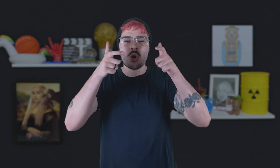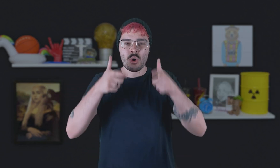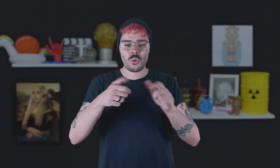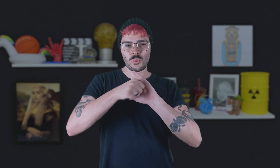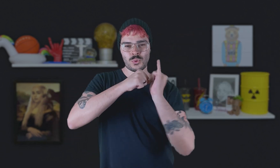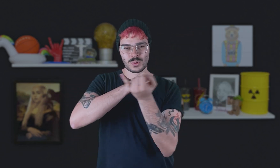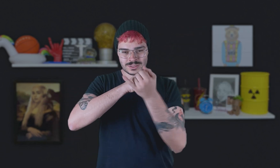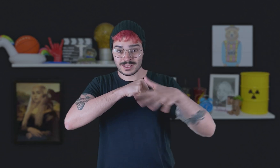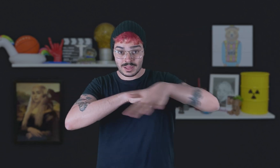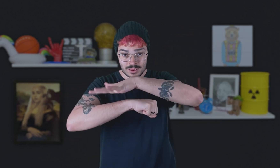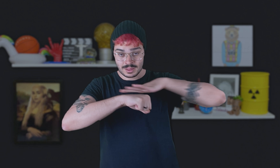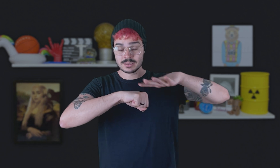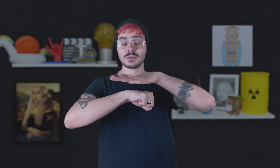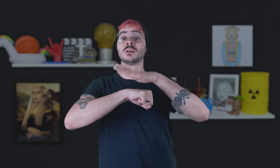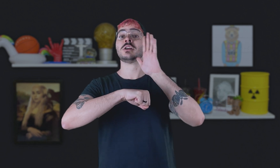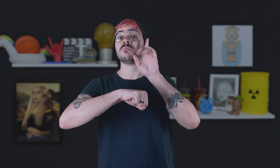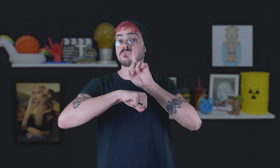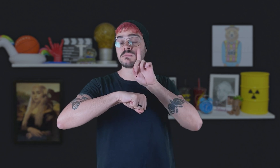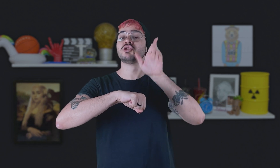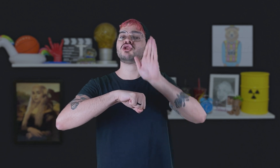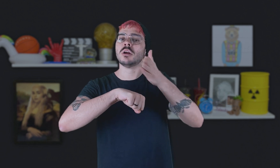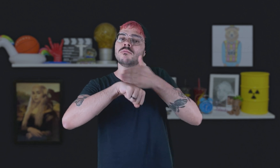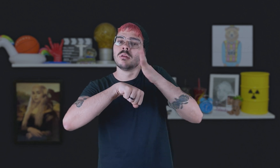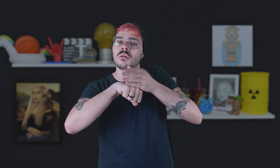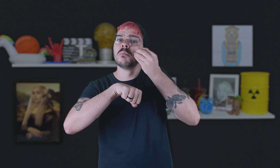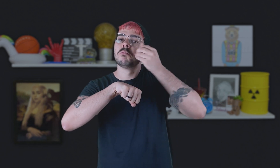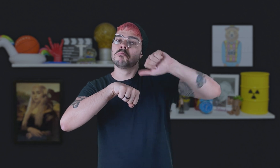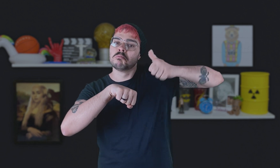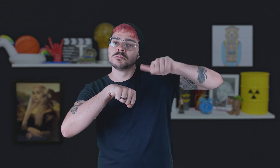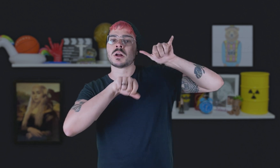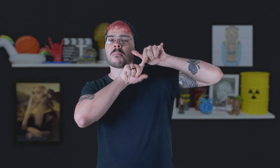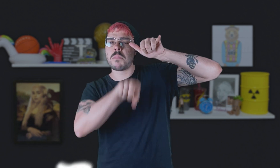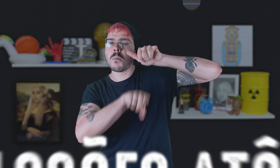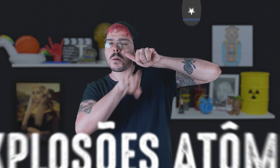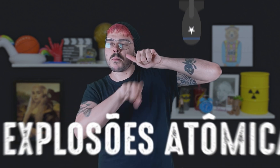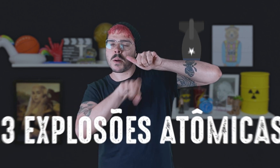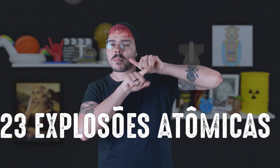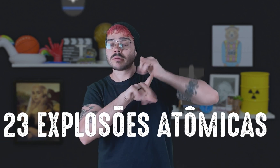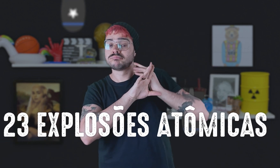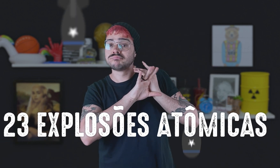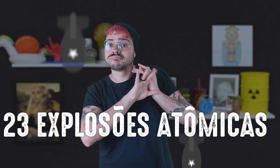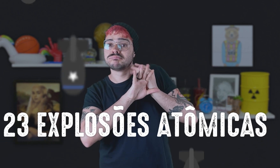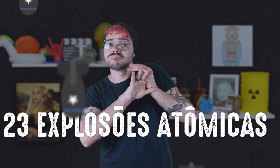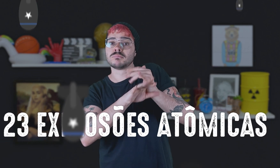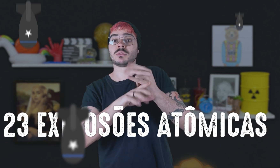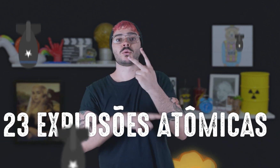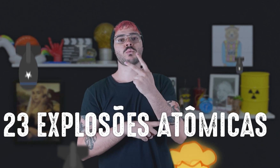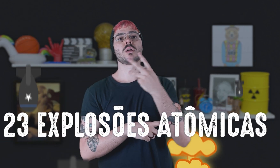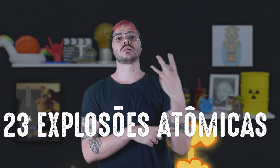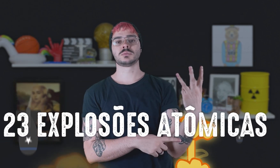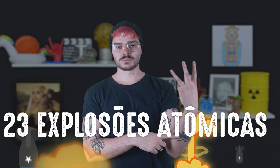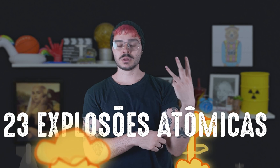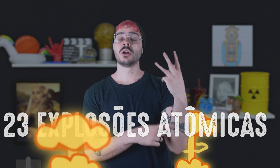There, 23 experimental atomic explosions were carried out by the USA